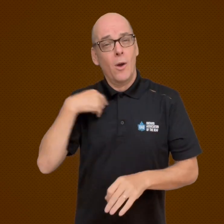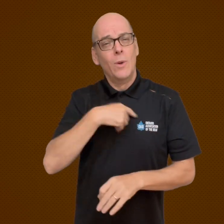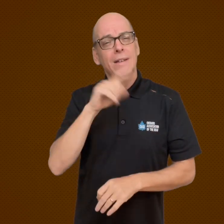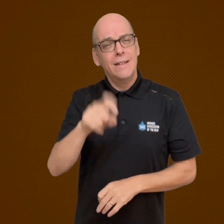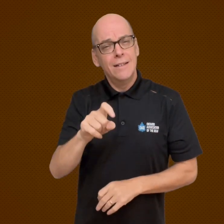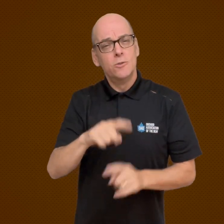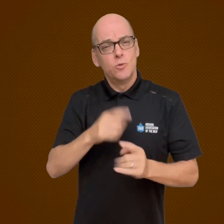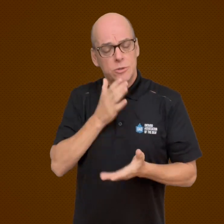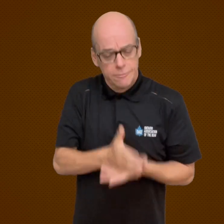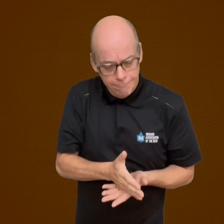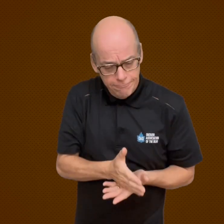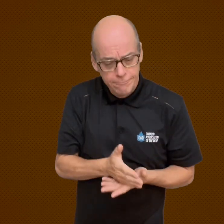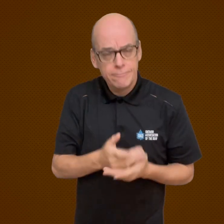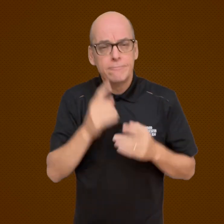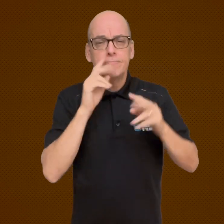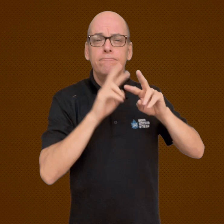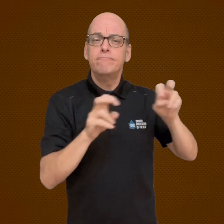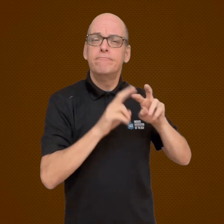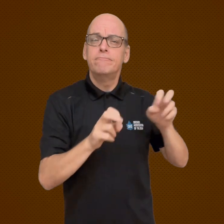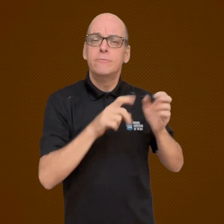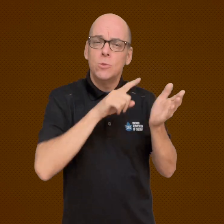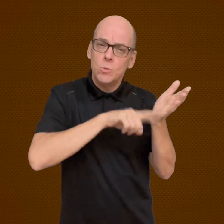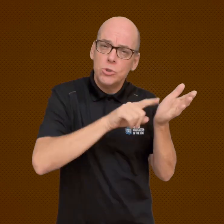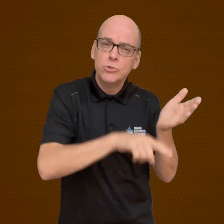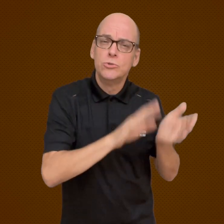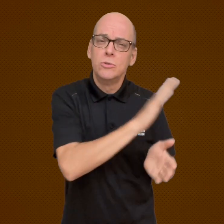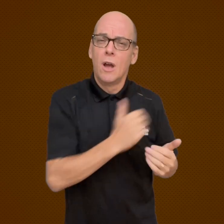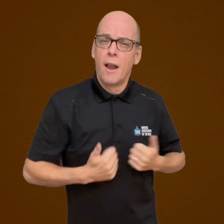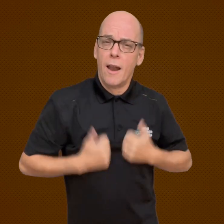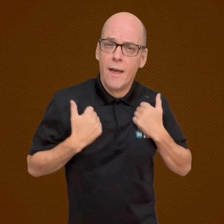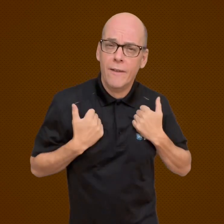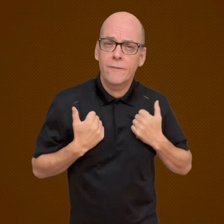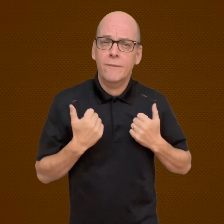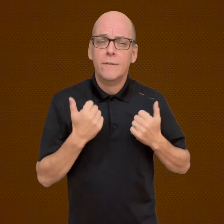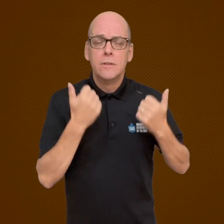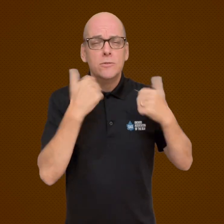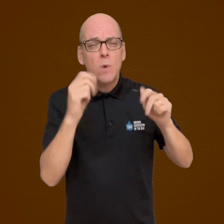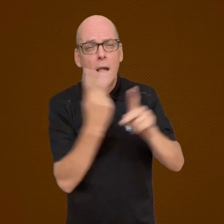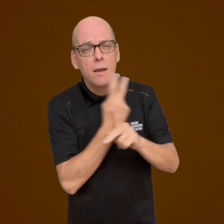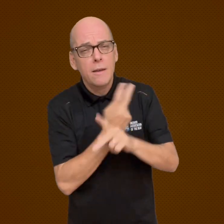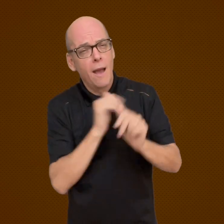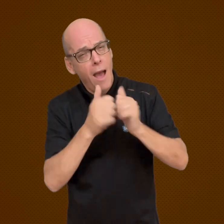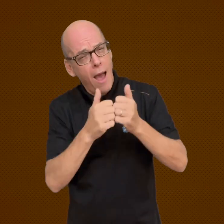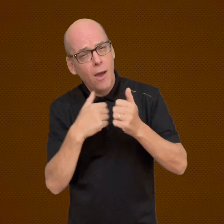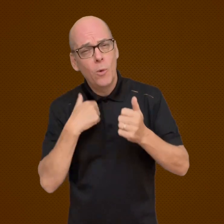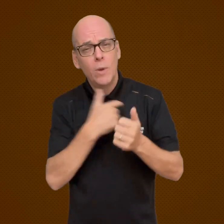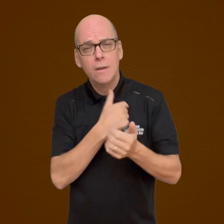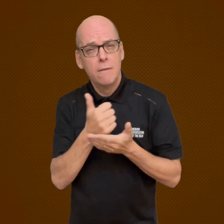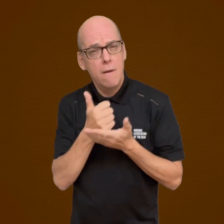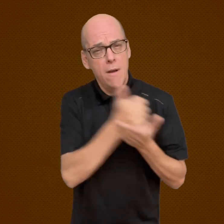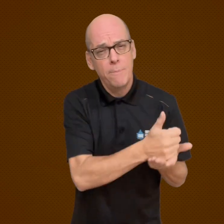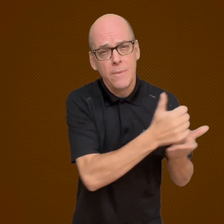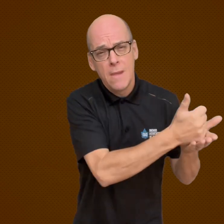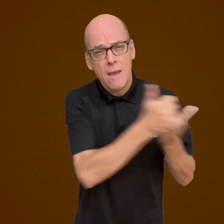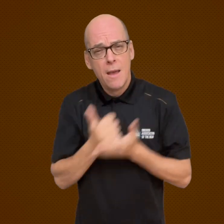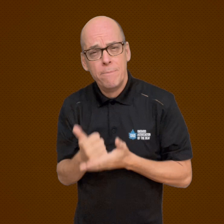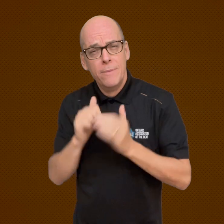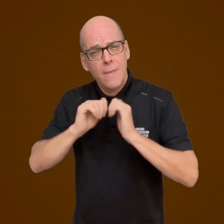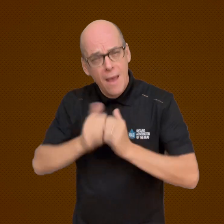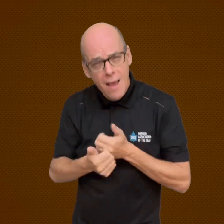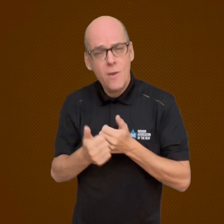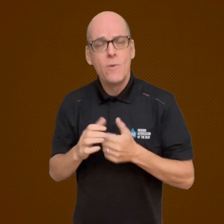because we need to take the time to stop, do some research, reflect on the truth and figure out how we can help each other going forth.